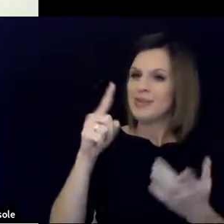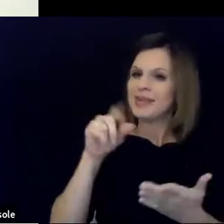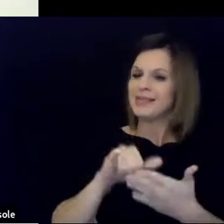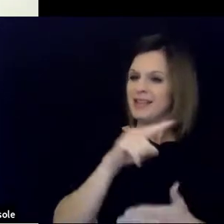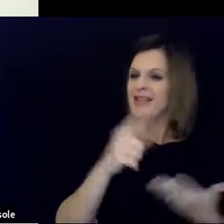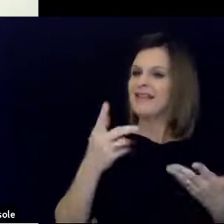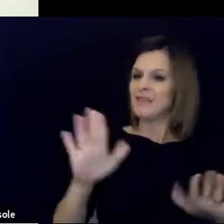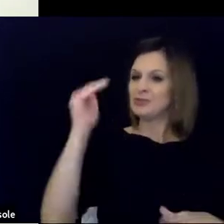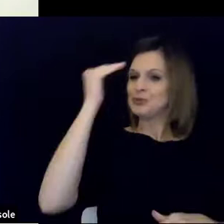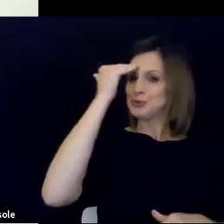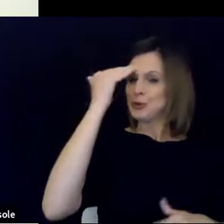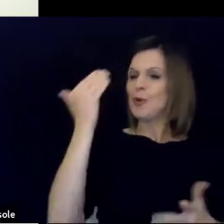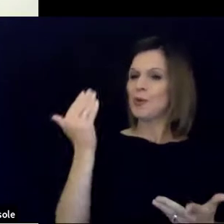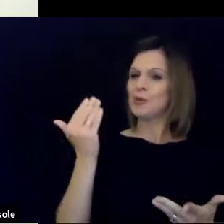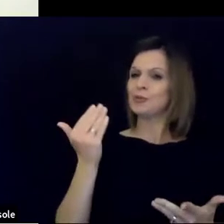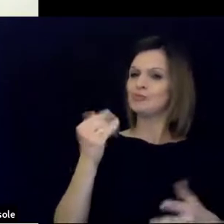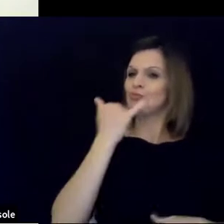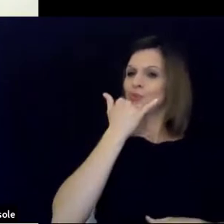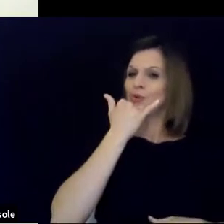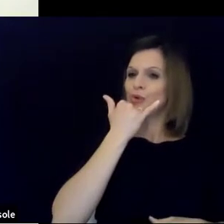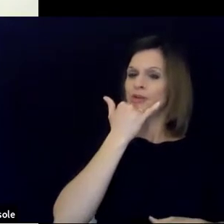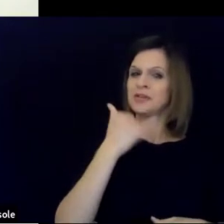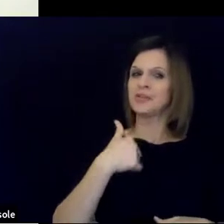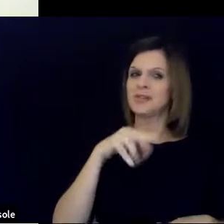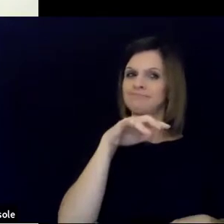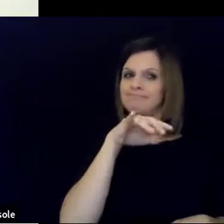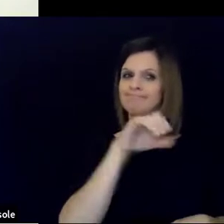They know what's coming afterwards, but it was so worth it.